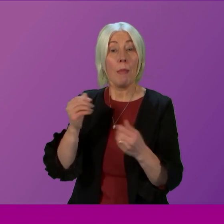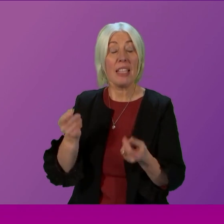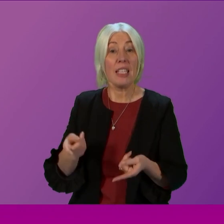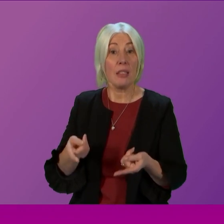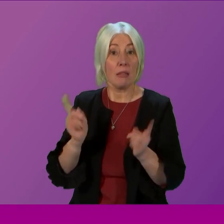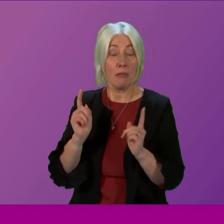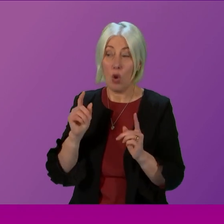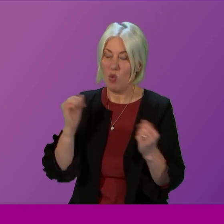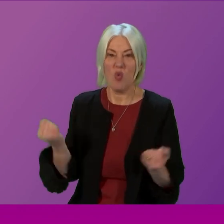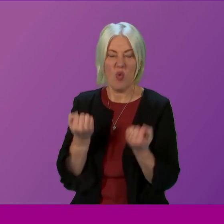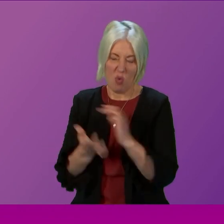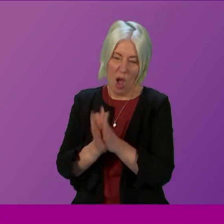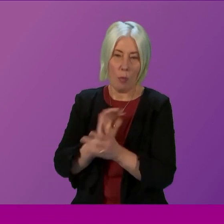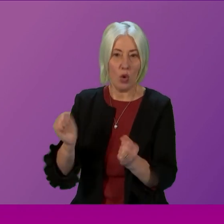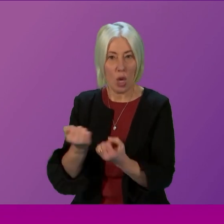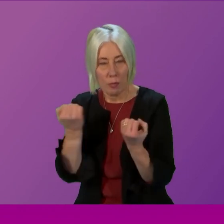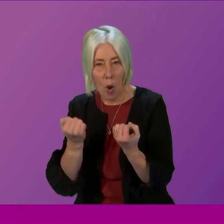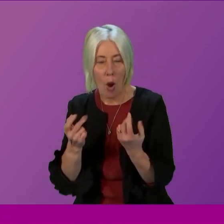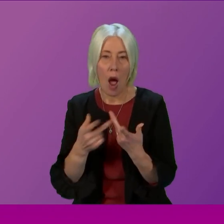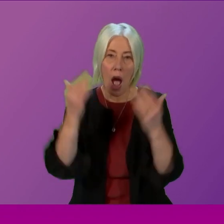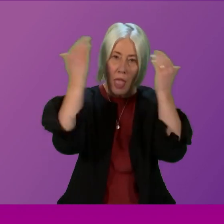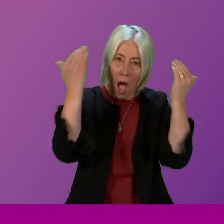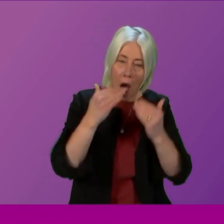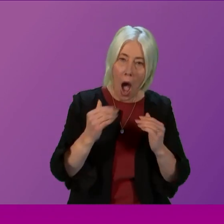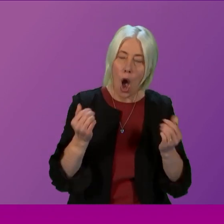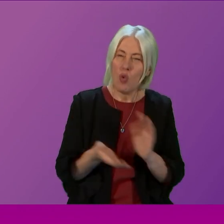abused his power will also resign. The First Minister and her Cabinet